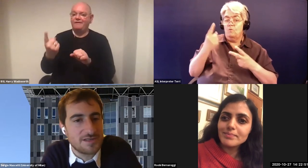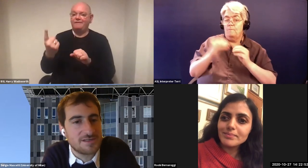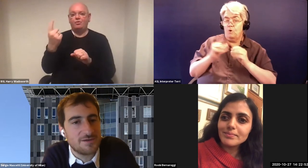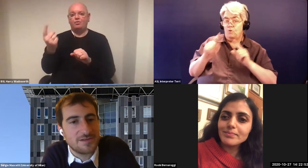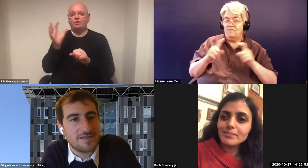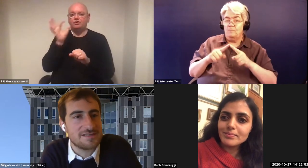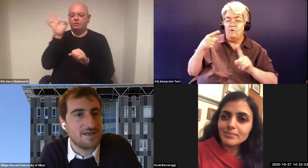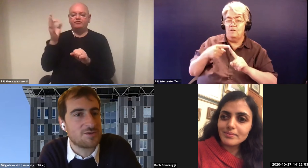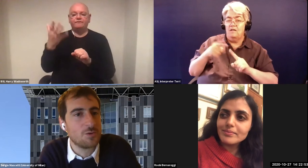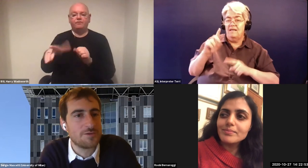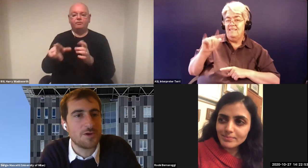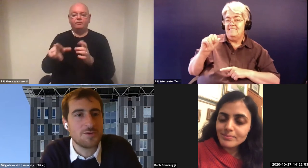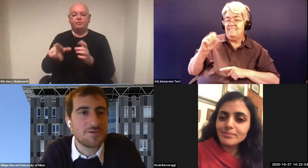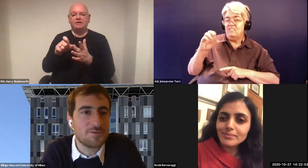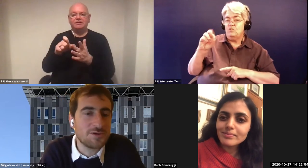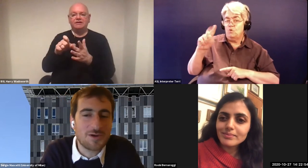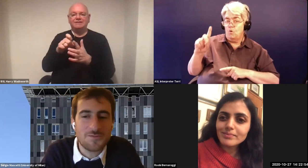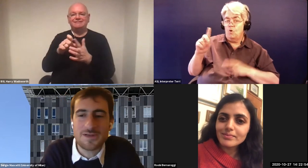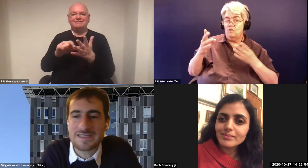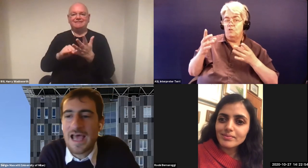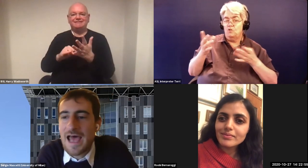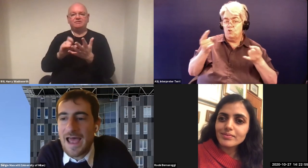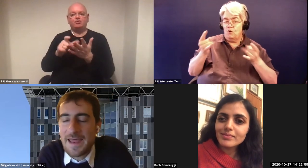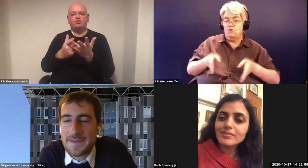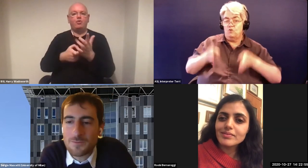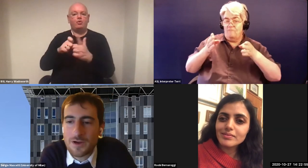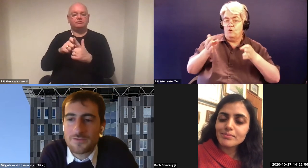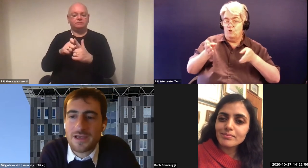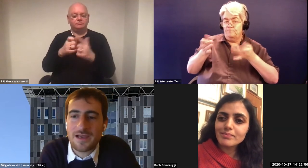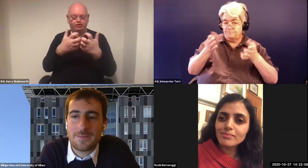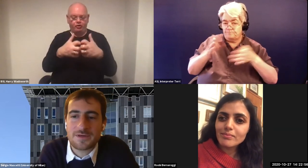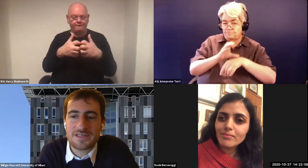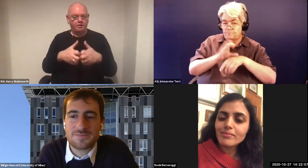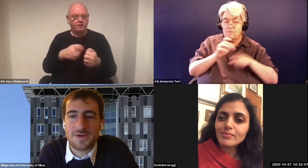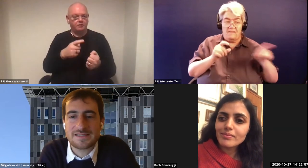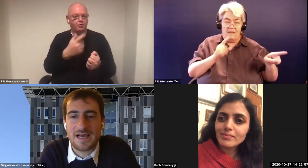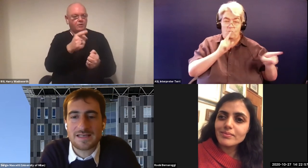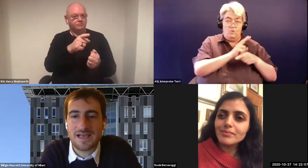server that is a tool that we are using during the conference and one of the uh participants asked uh